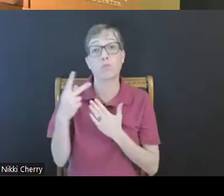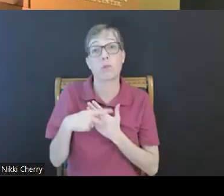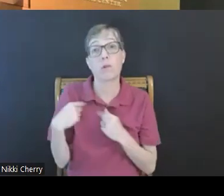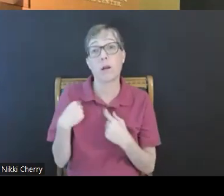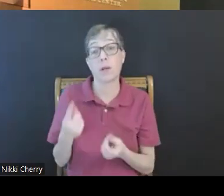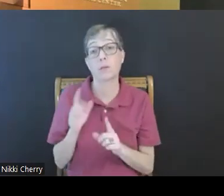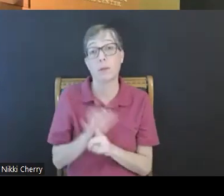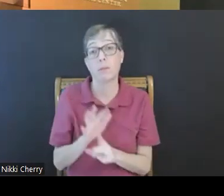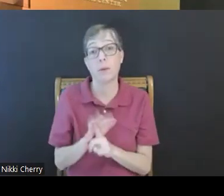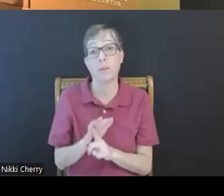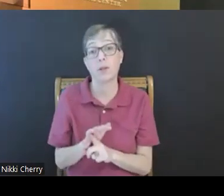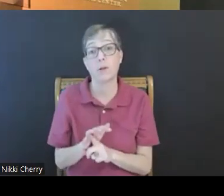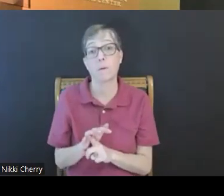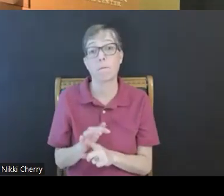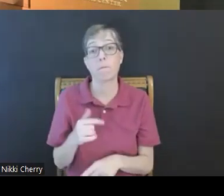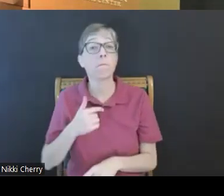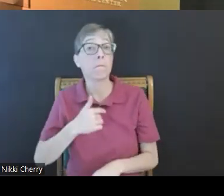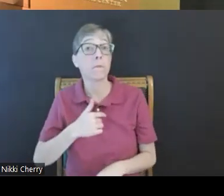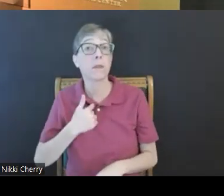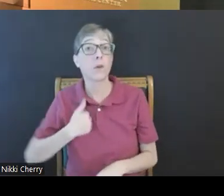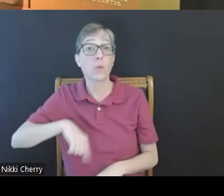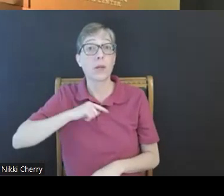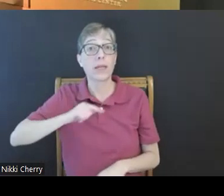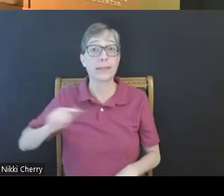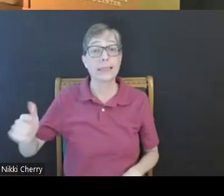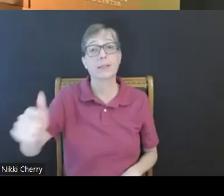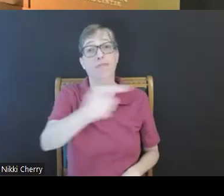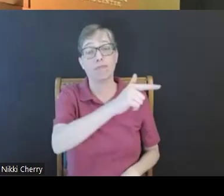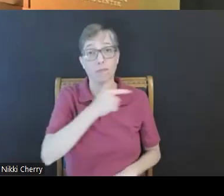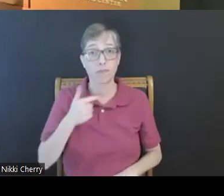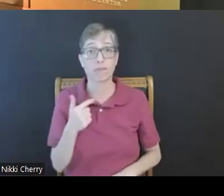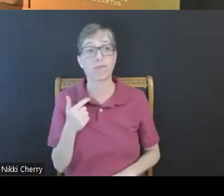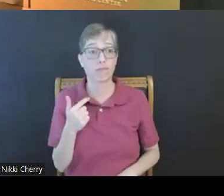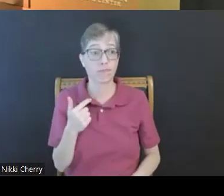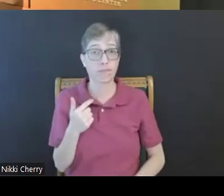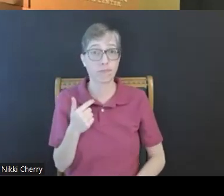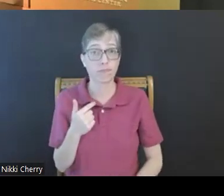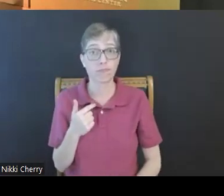it I take shifts on it uh you know we cover that at night we cover it during the day we get a lot